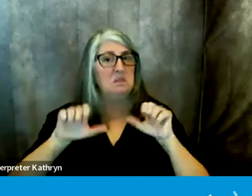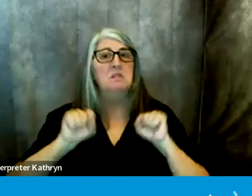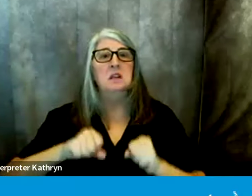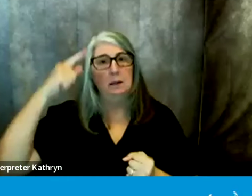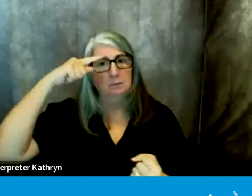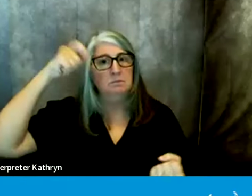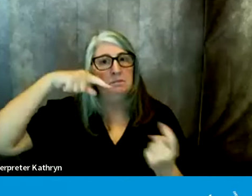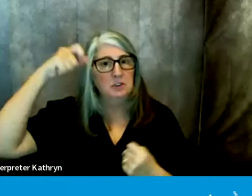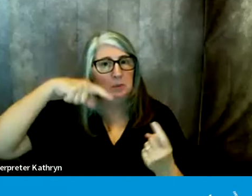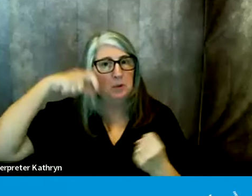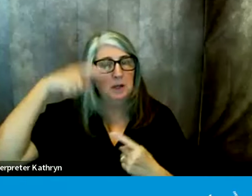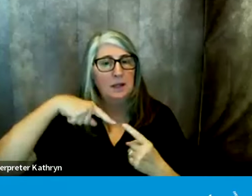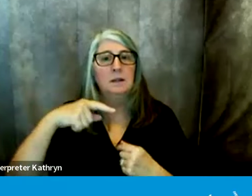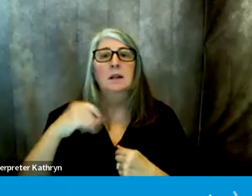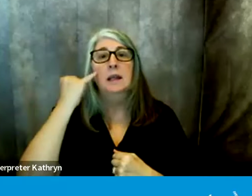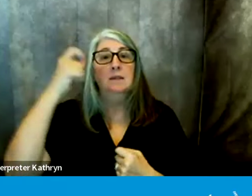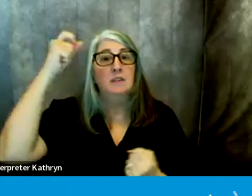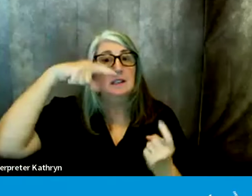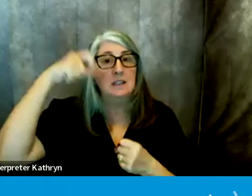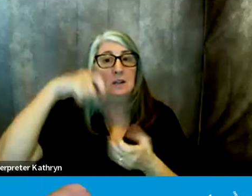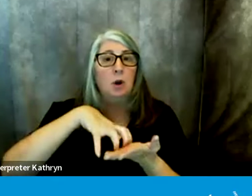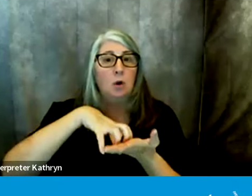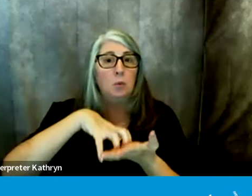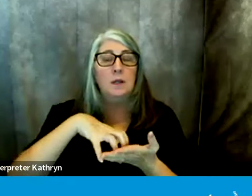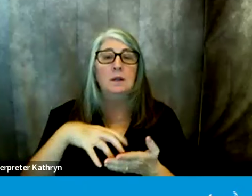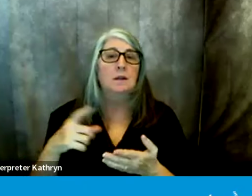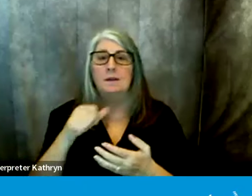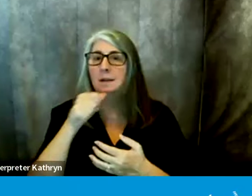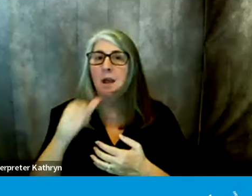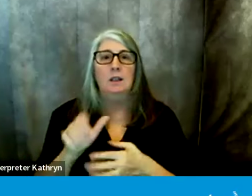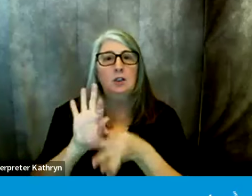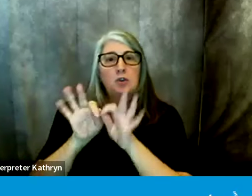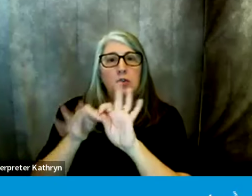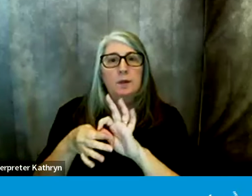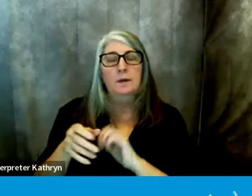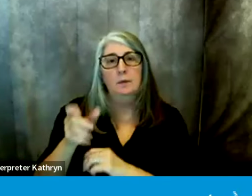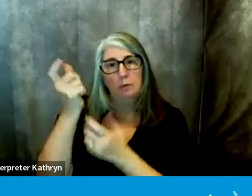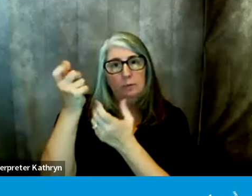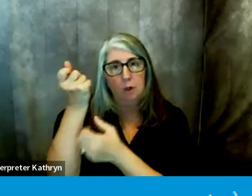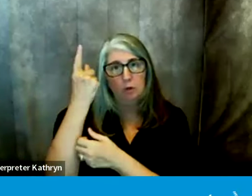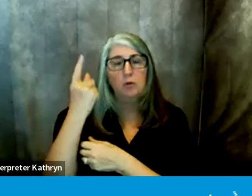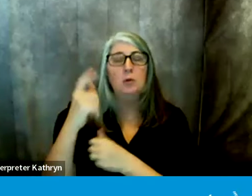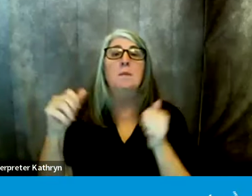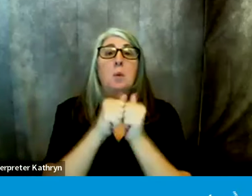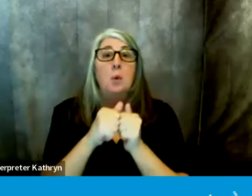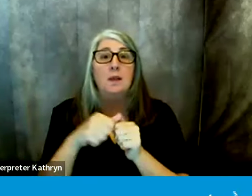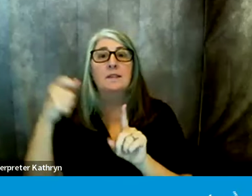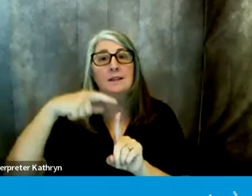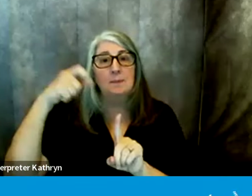These signals are weak, and they just cannot be interpreted to the other side. With the neuromodulation, we're able to amplify some of those weak nerve signals,